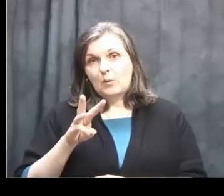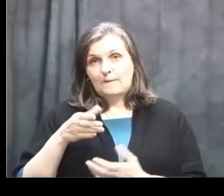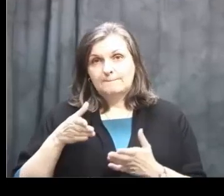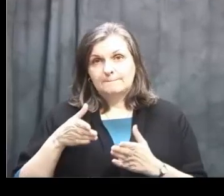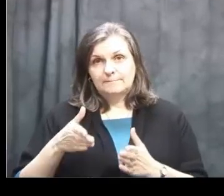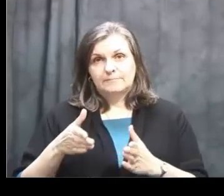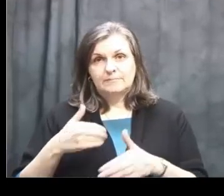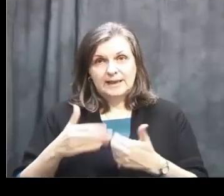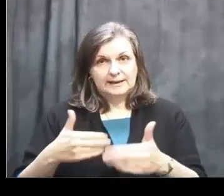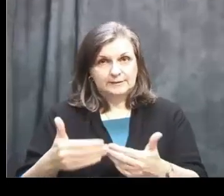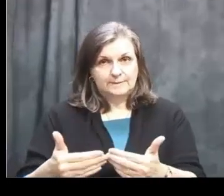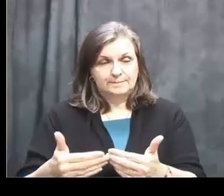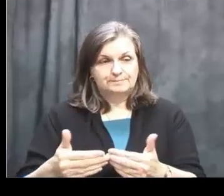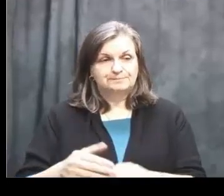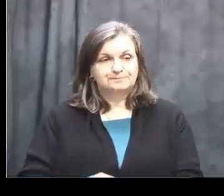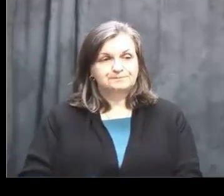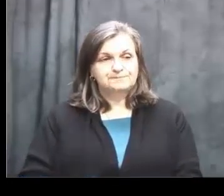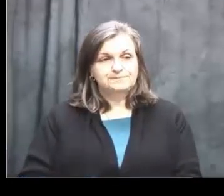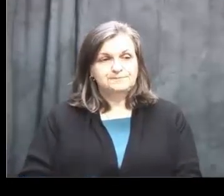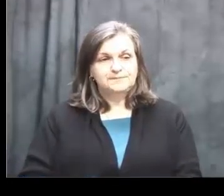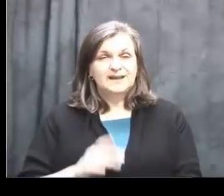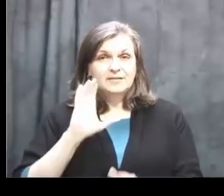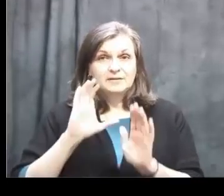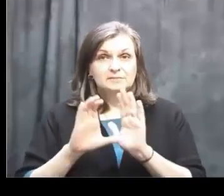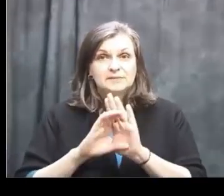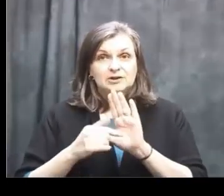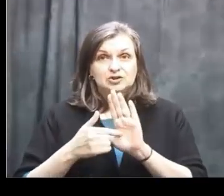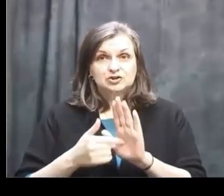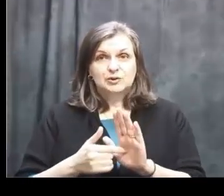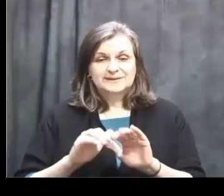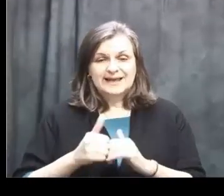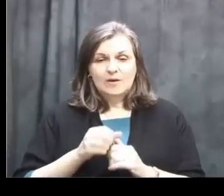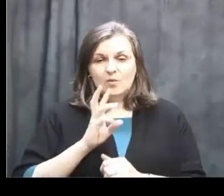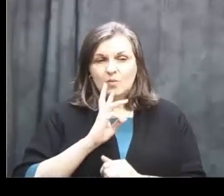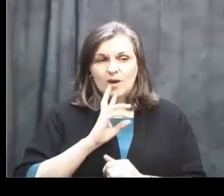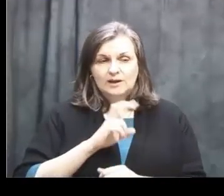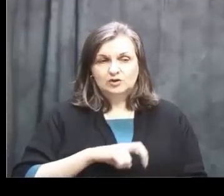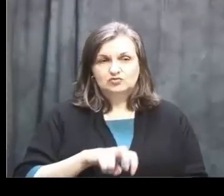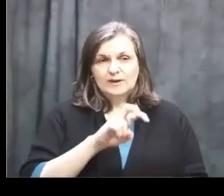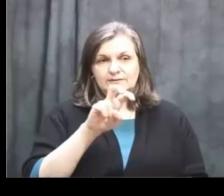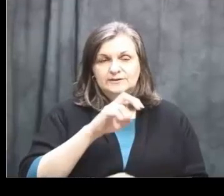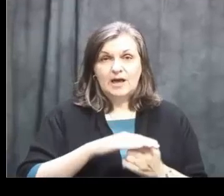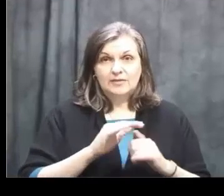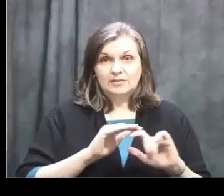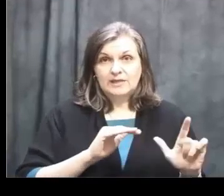so this is actually looking at the cycle of water moving up the xylem on our left into our